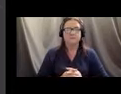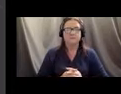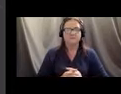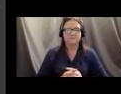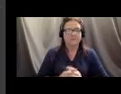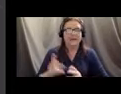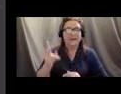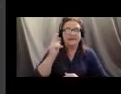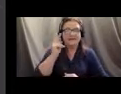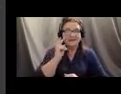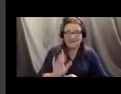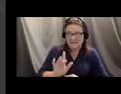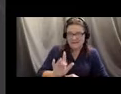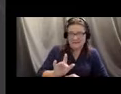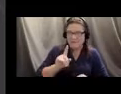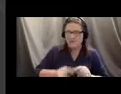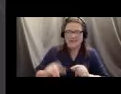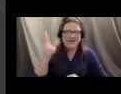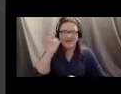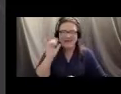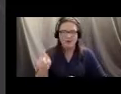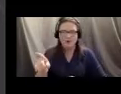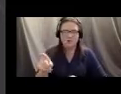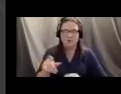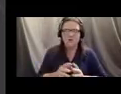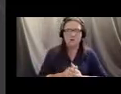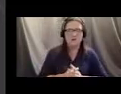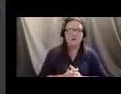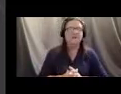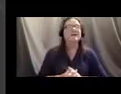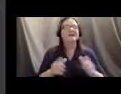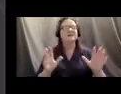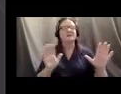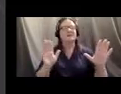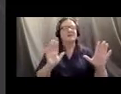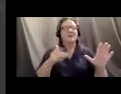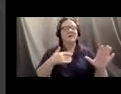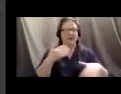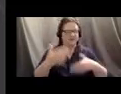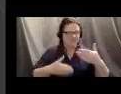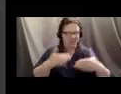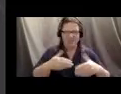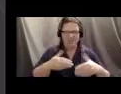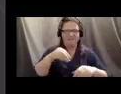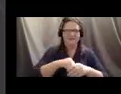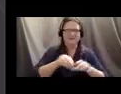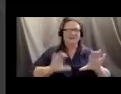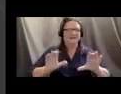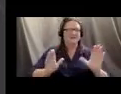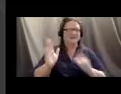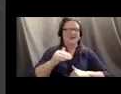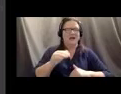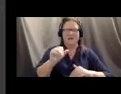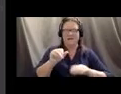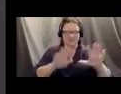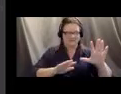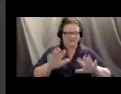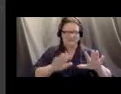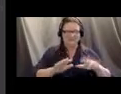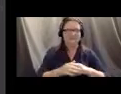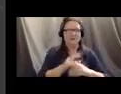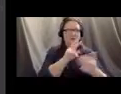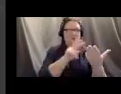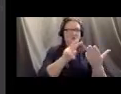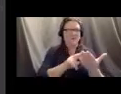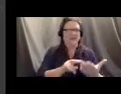I'm getting into the chat box with it.